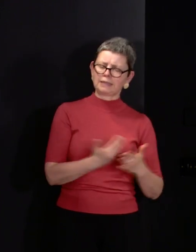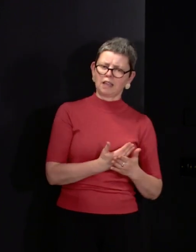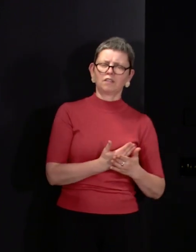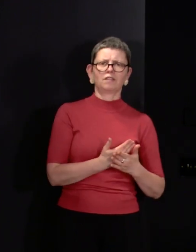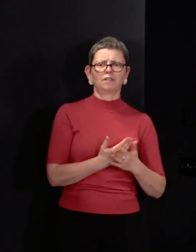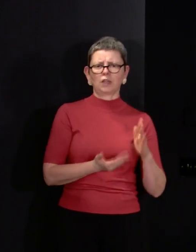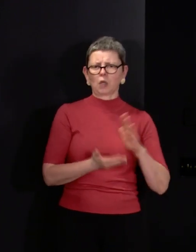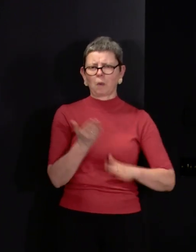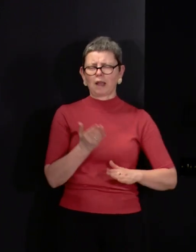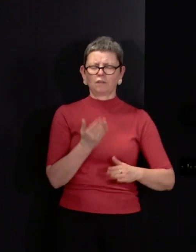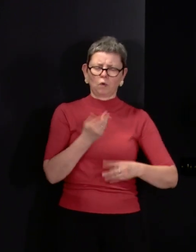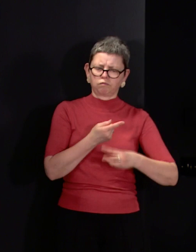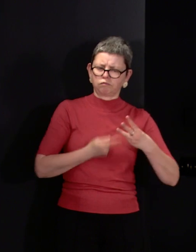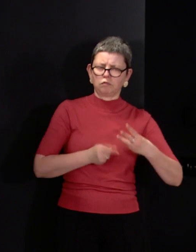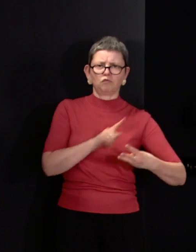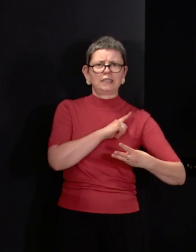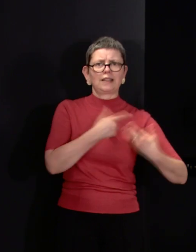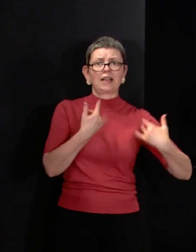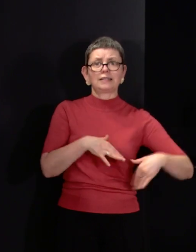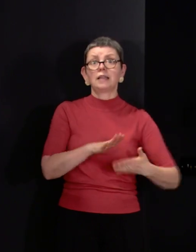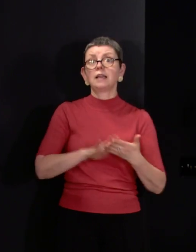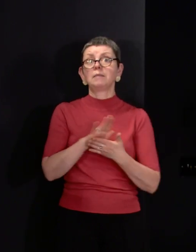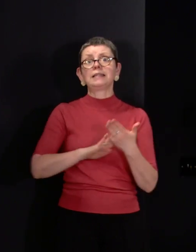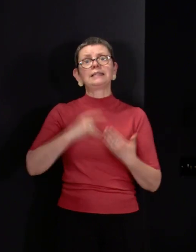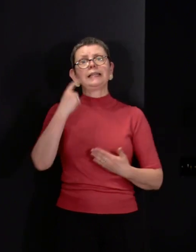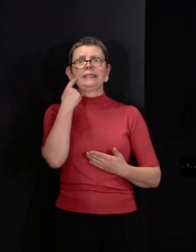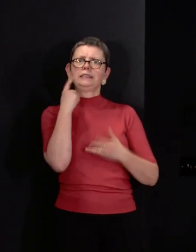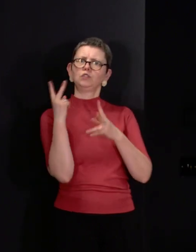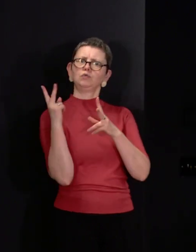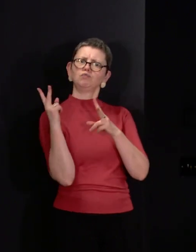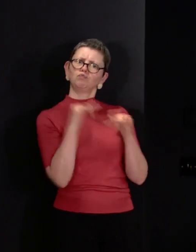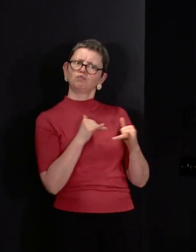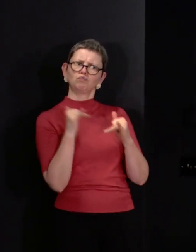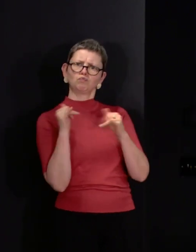I think does make it easier to police. And there will be challenges if there is some